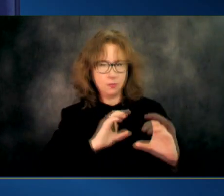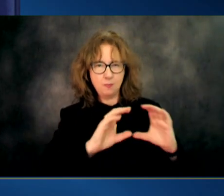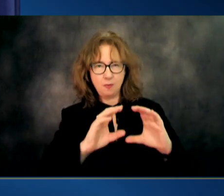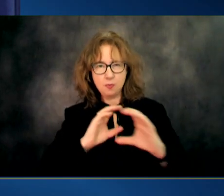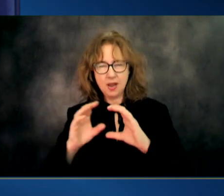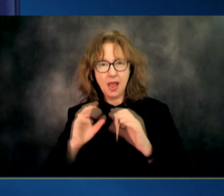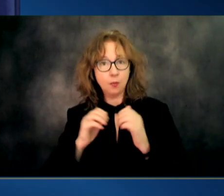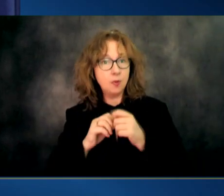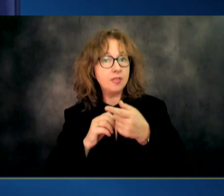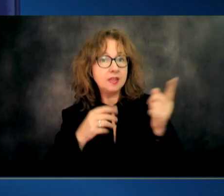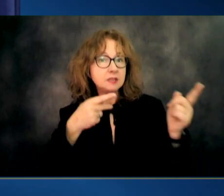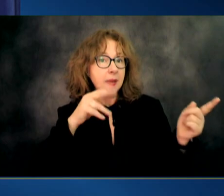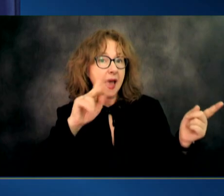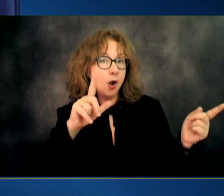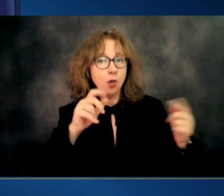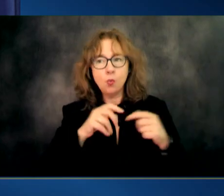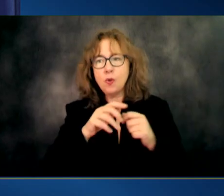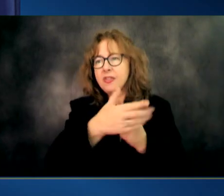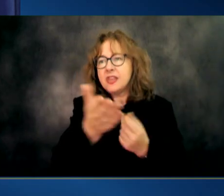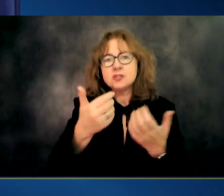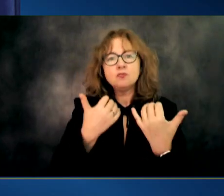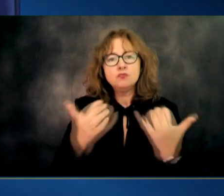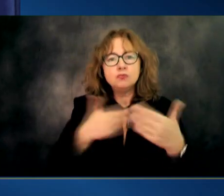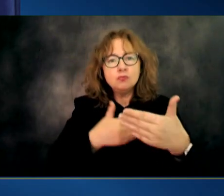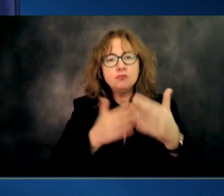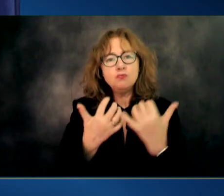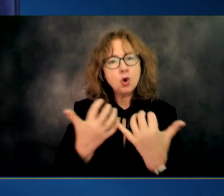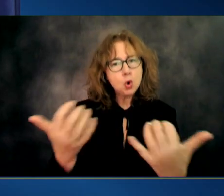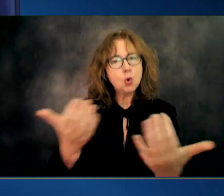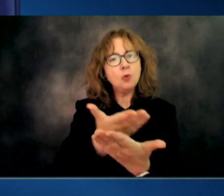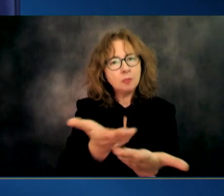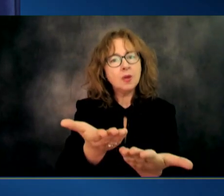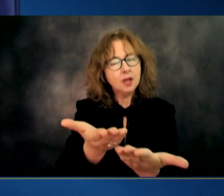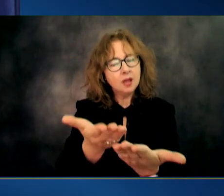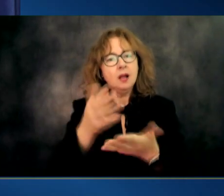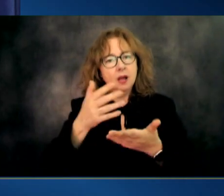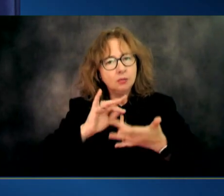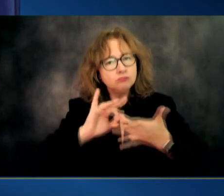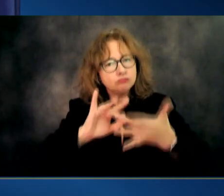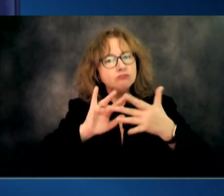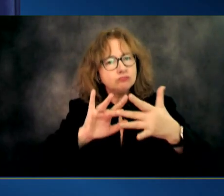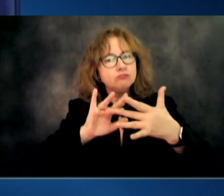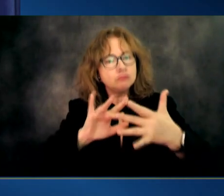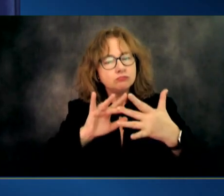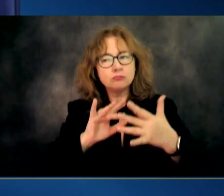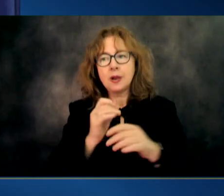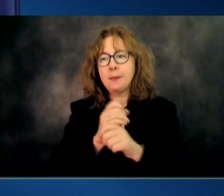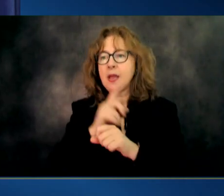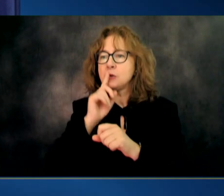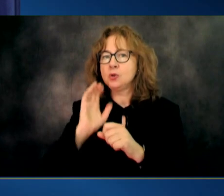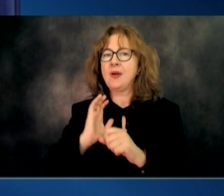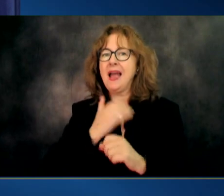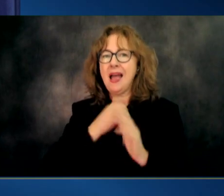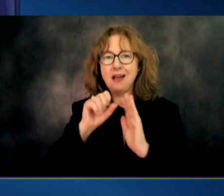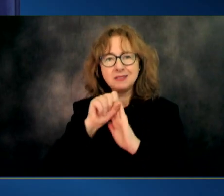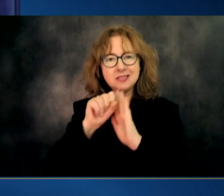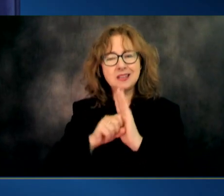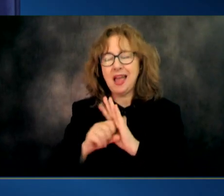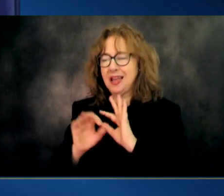in this room to help provide that safety net for our state as well. We're a small but mighty state,